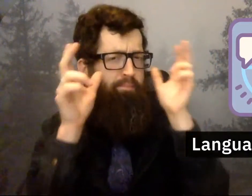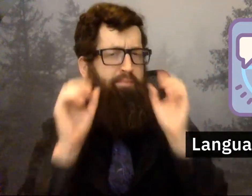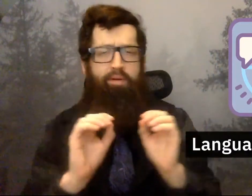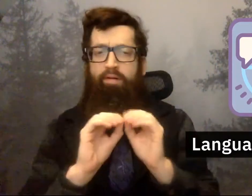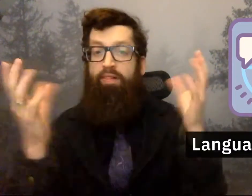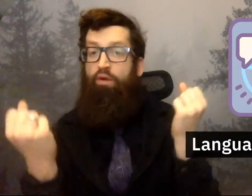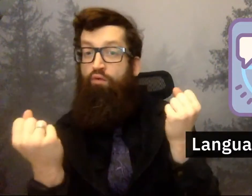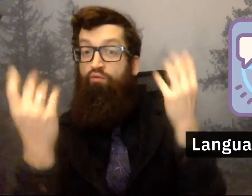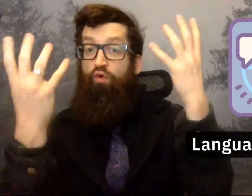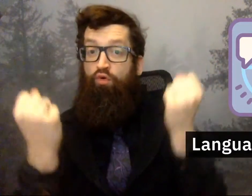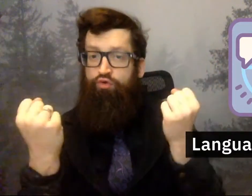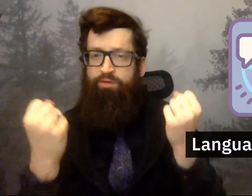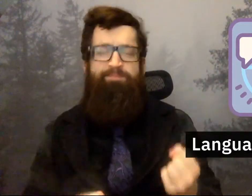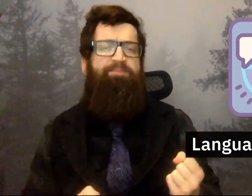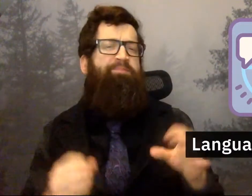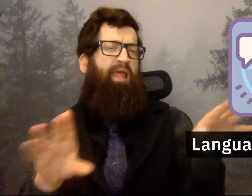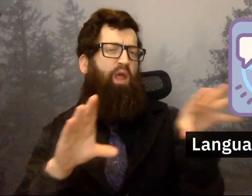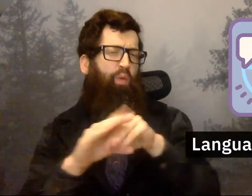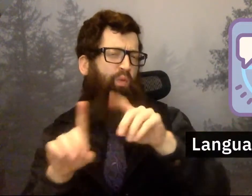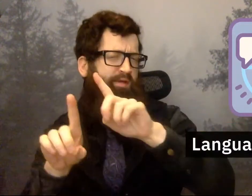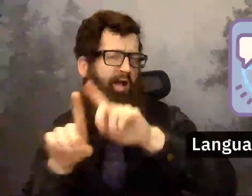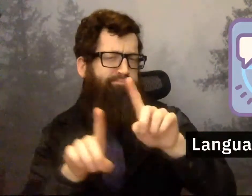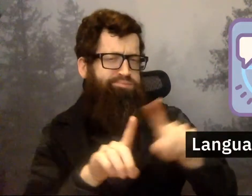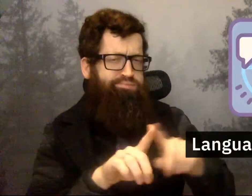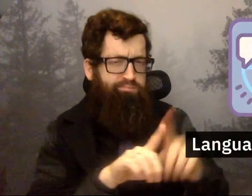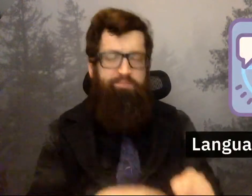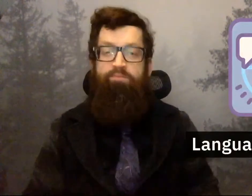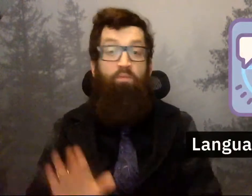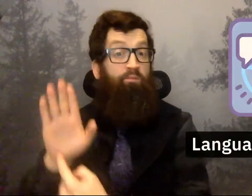The viewer needs to be able to see clearly the: